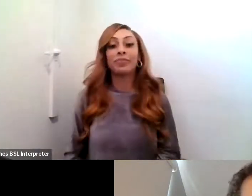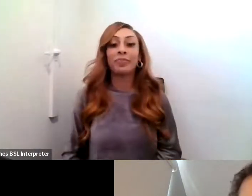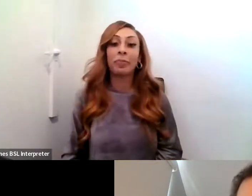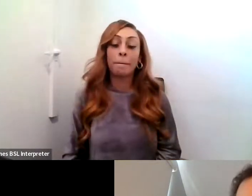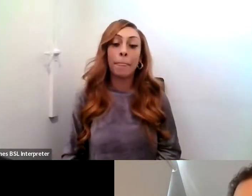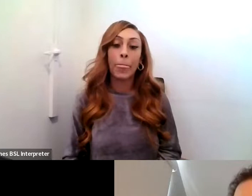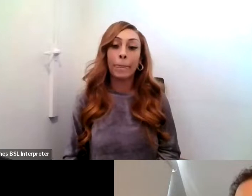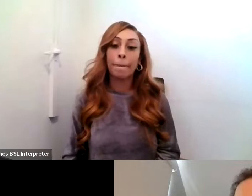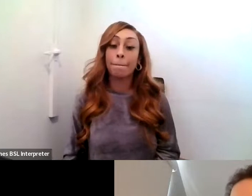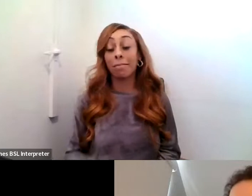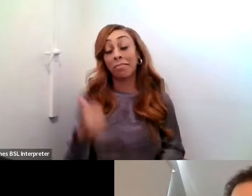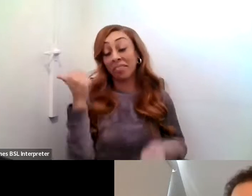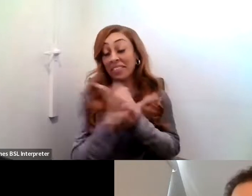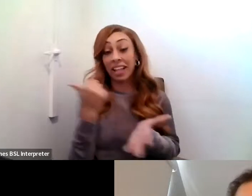Thank you, Ash, that was fantastic.